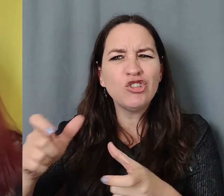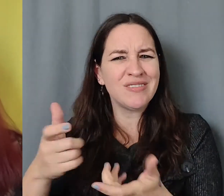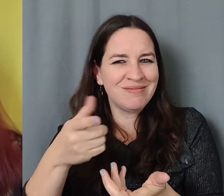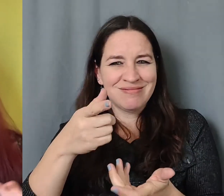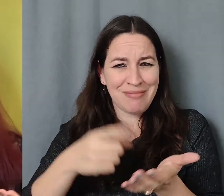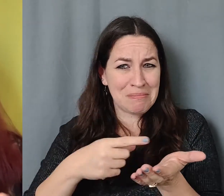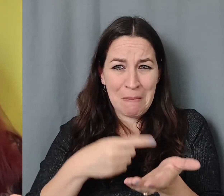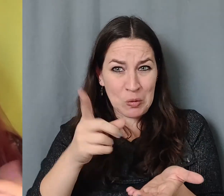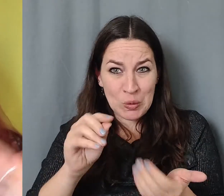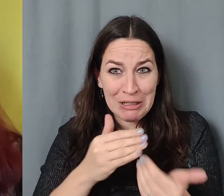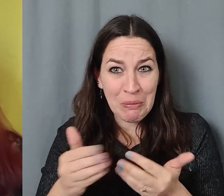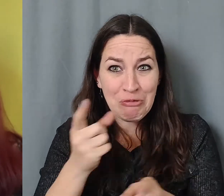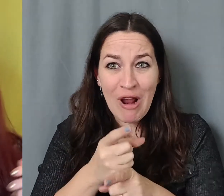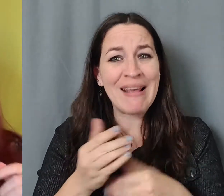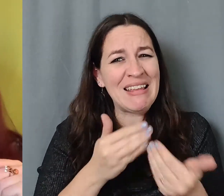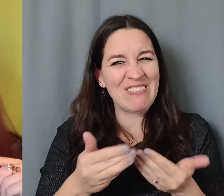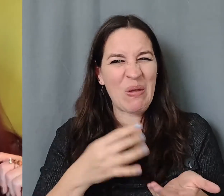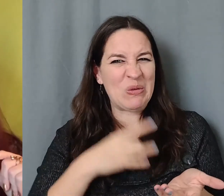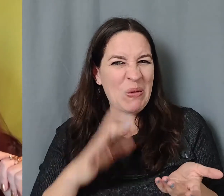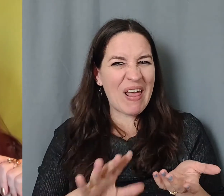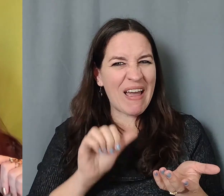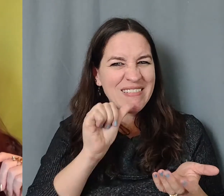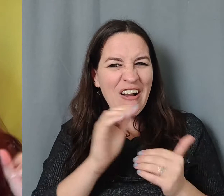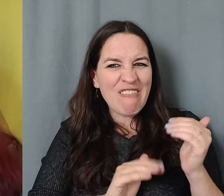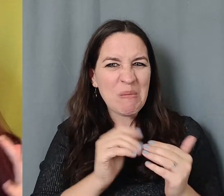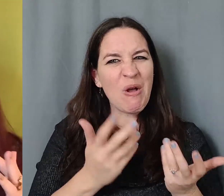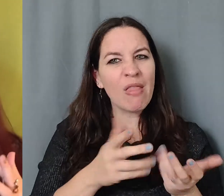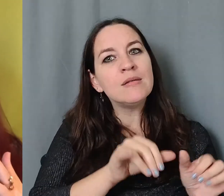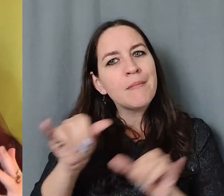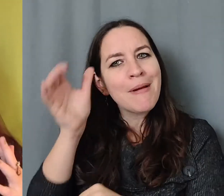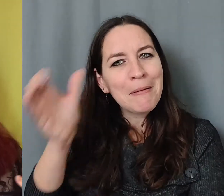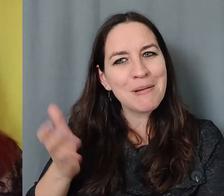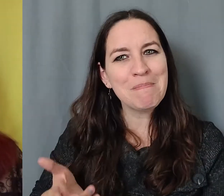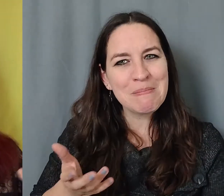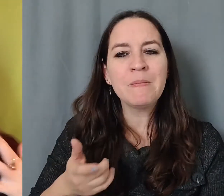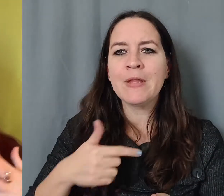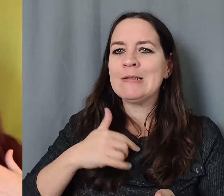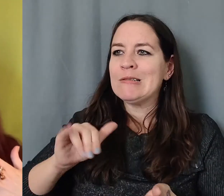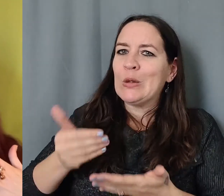comfortable and you just kind of are like 'ah I hate doing this and I'm going to do it anyway." So apply that to these skills like you're trying to- you're being a